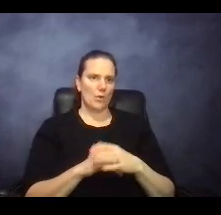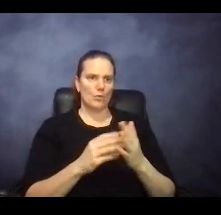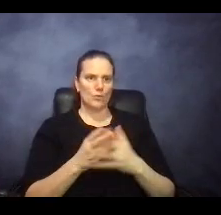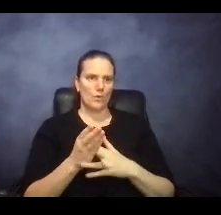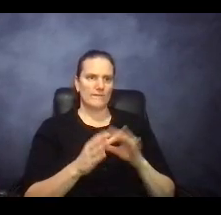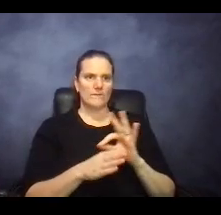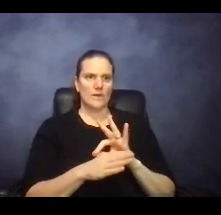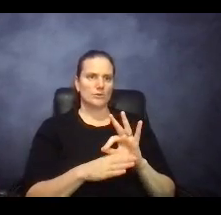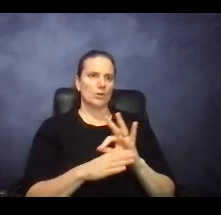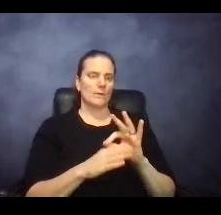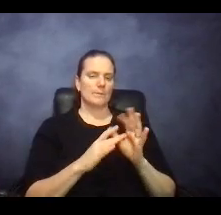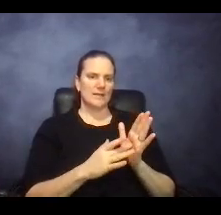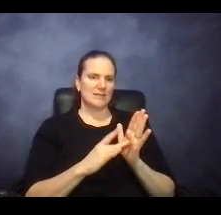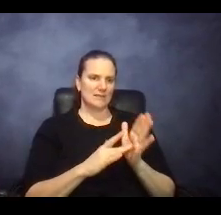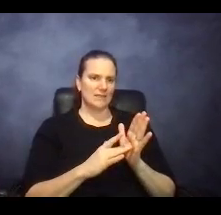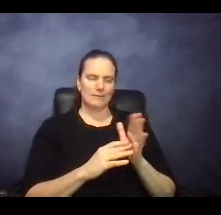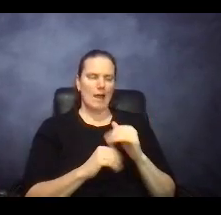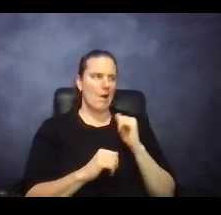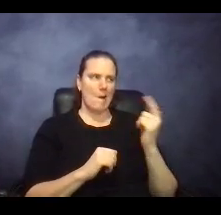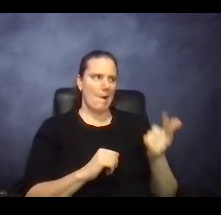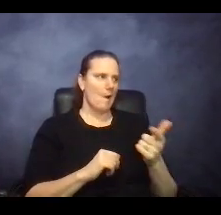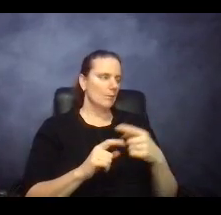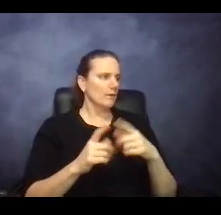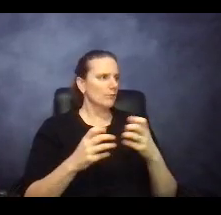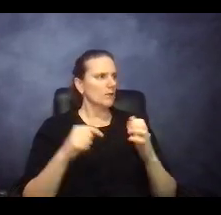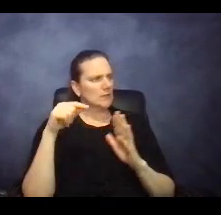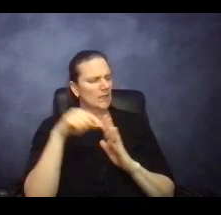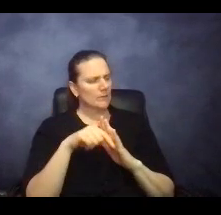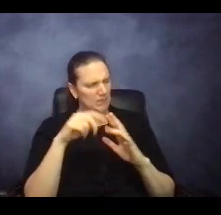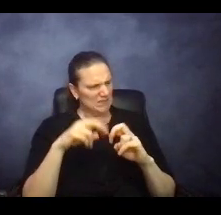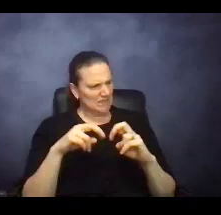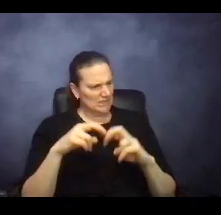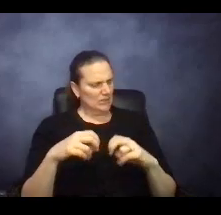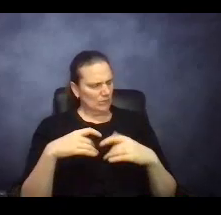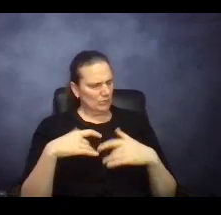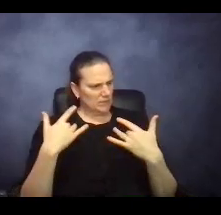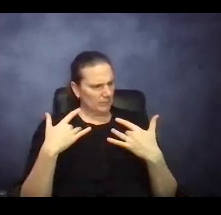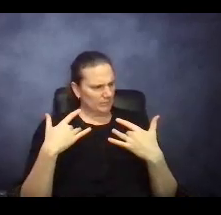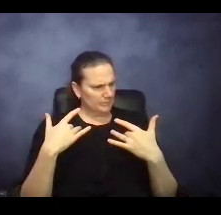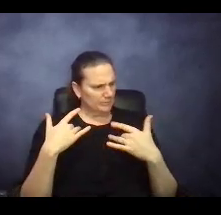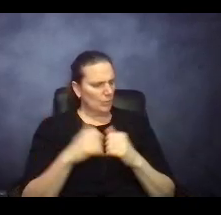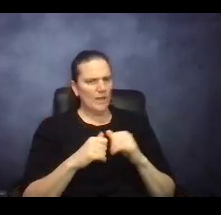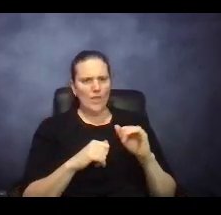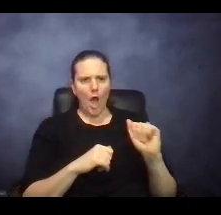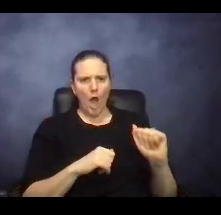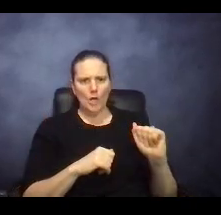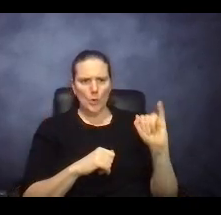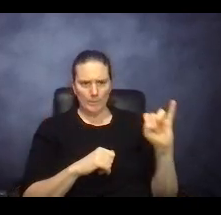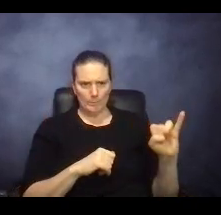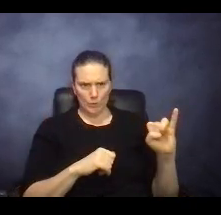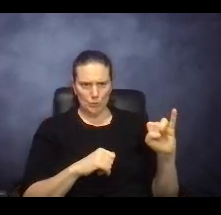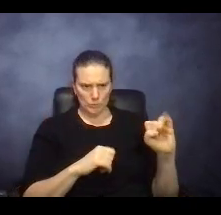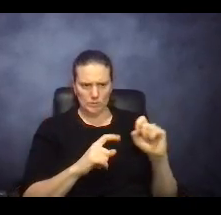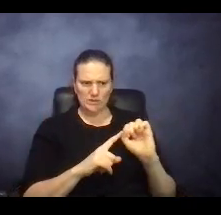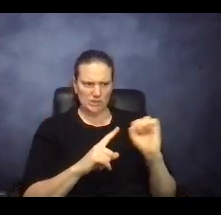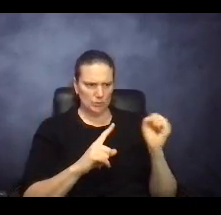I'm not saying everybody needs functional medicine, but if you wanted to do the deeper digging, especially with an autoimmune condition, you, you would wanna work with someone.